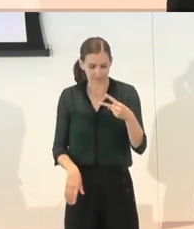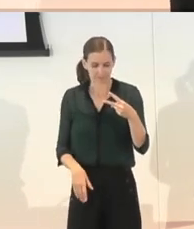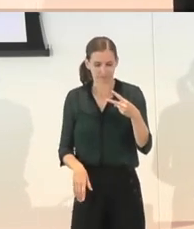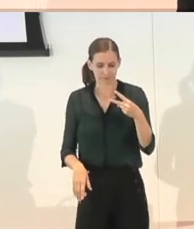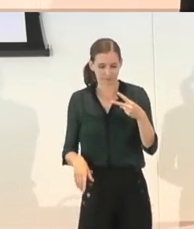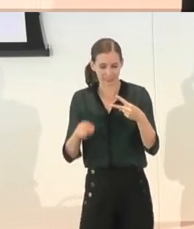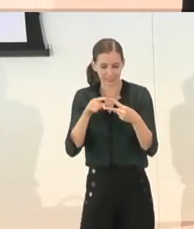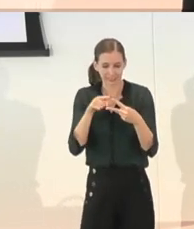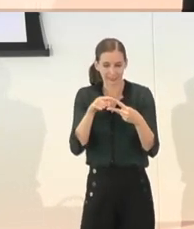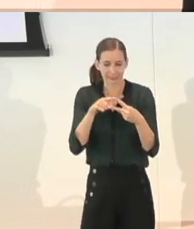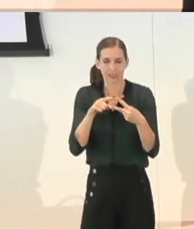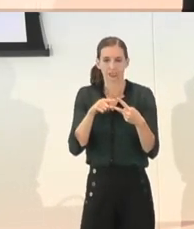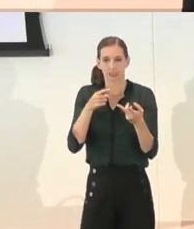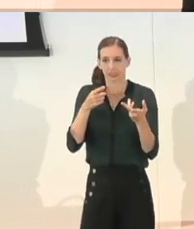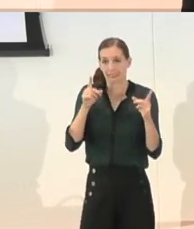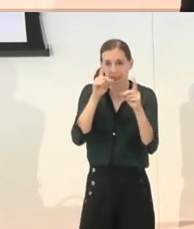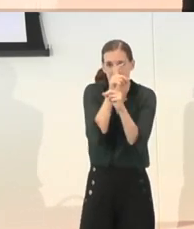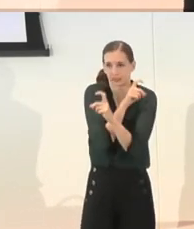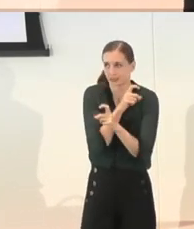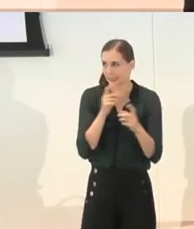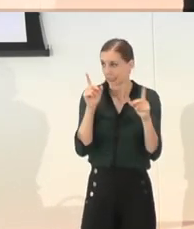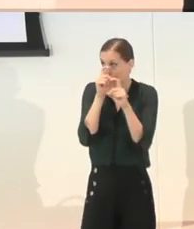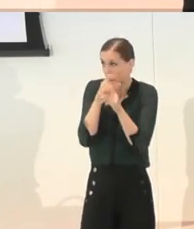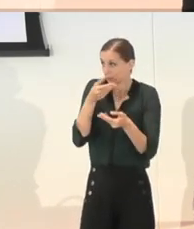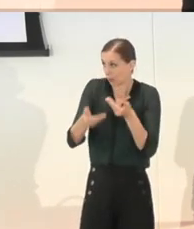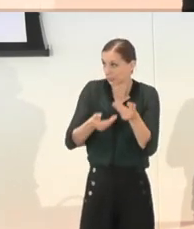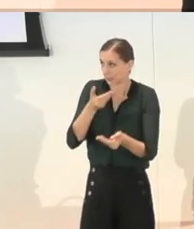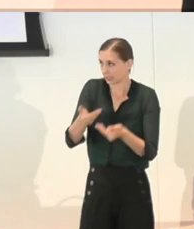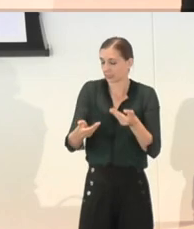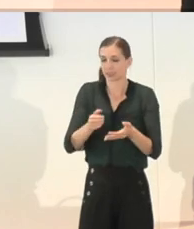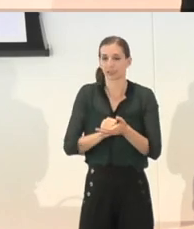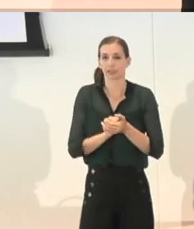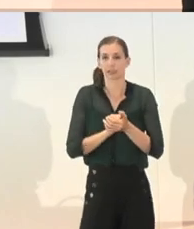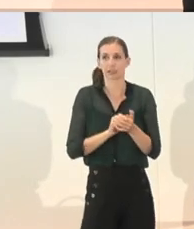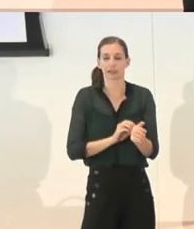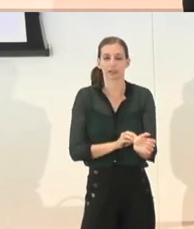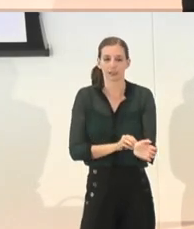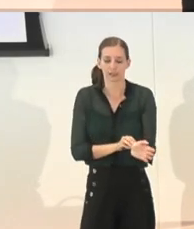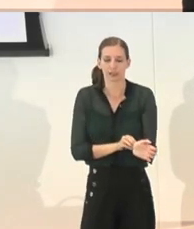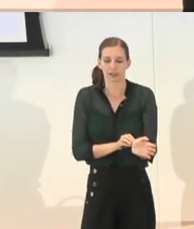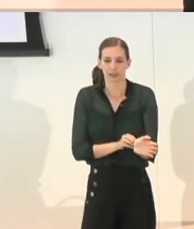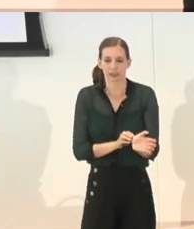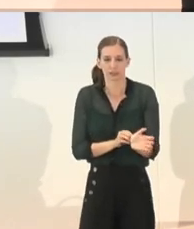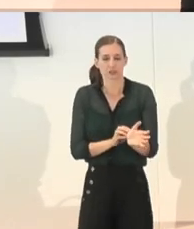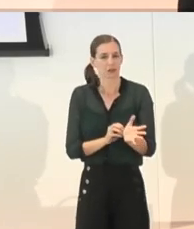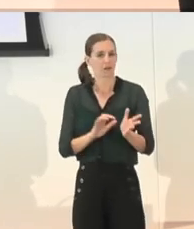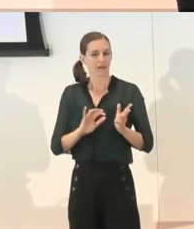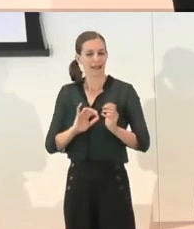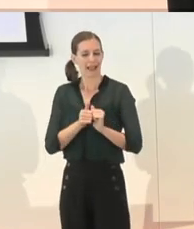complexity of it is complex and therefore how do you step in and feel confident? Secondly,